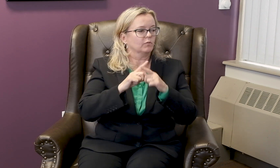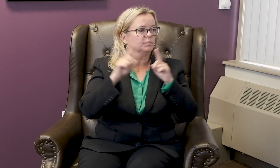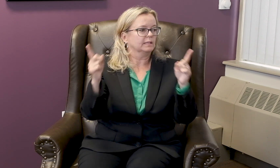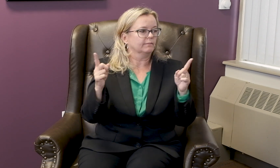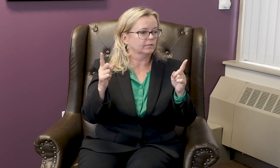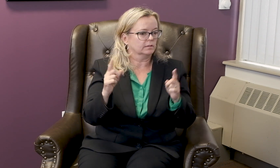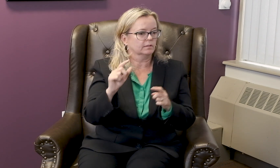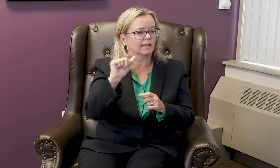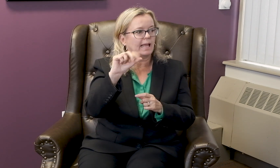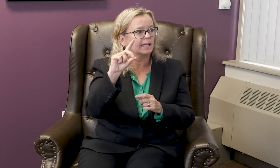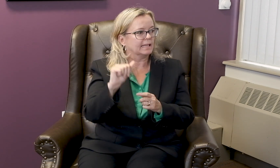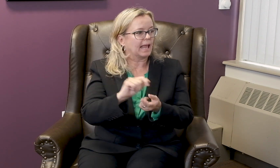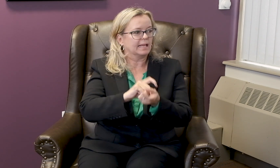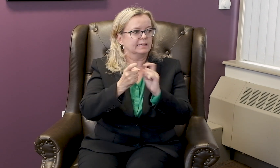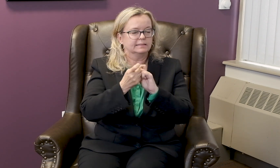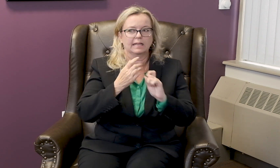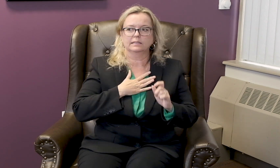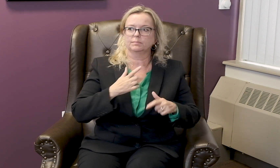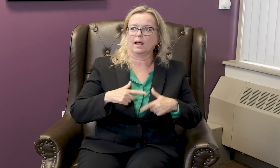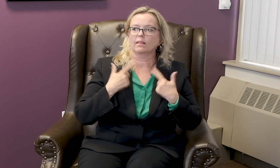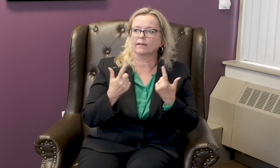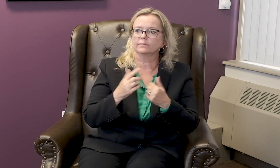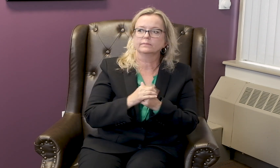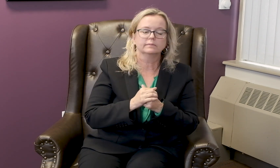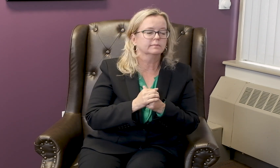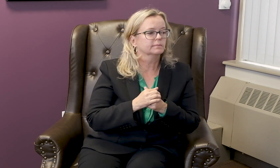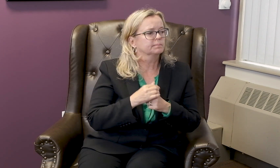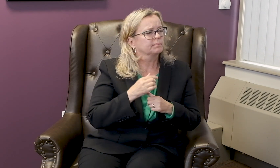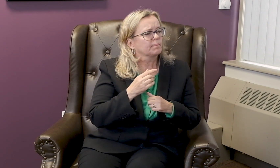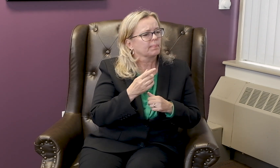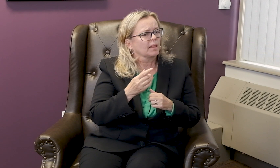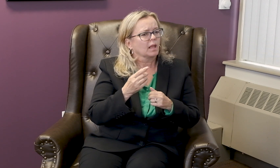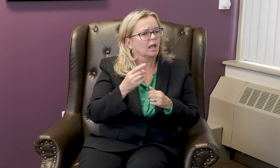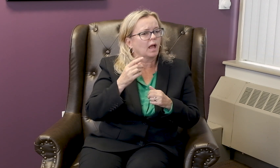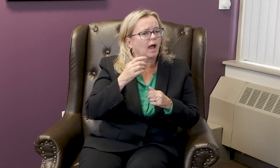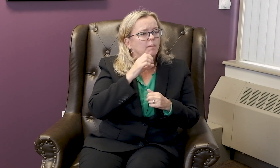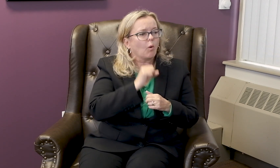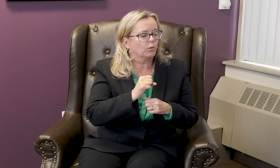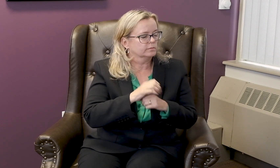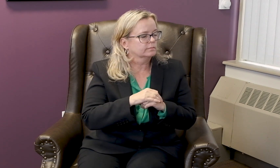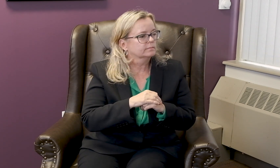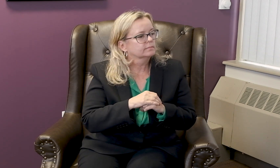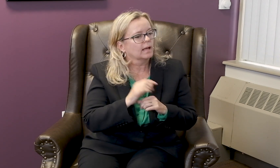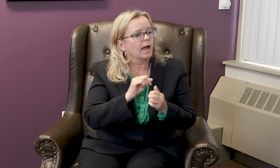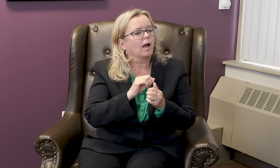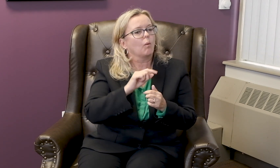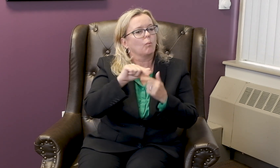my life would be very different; it was life changing. I am old, so when I